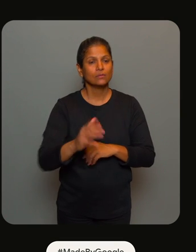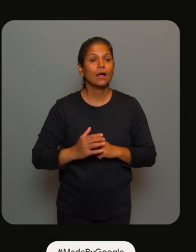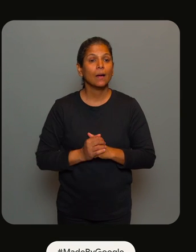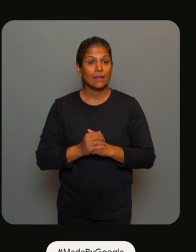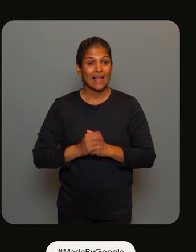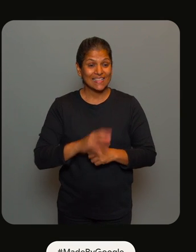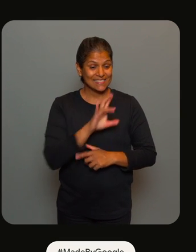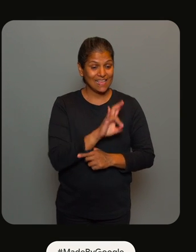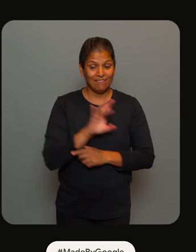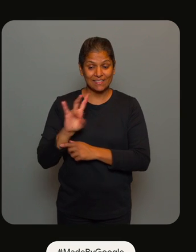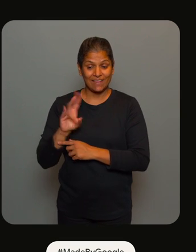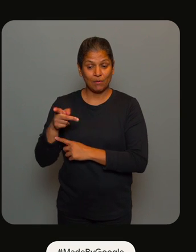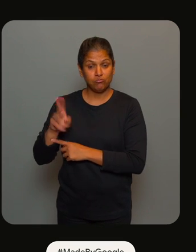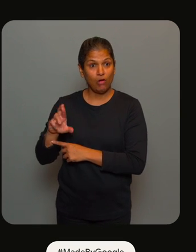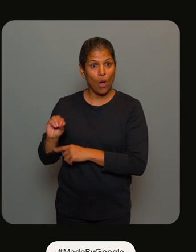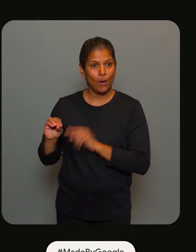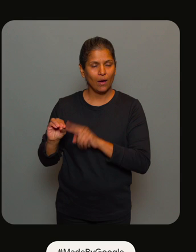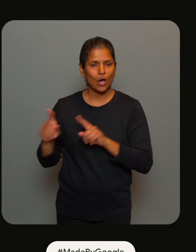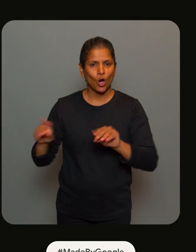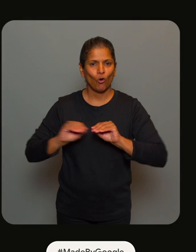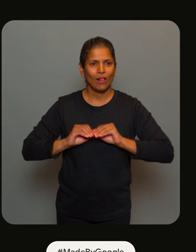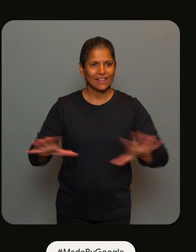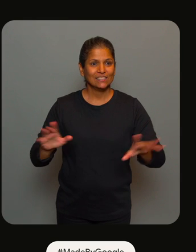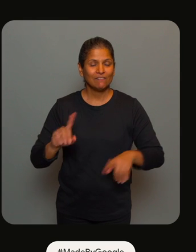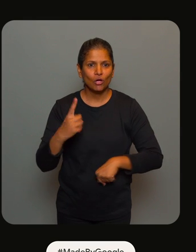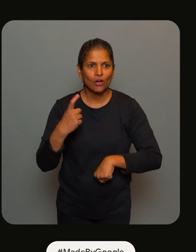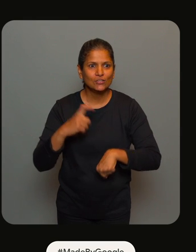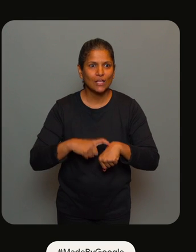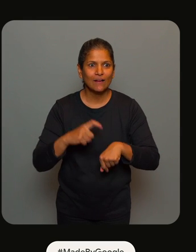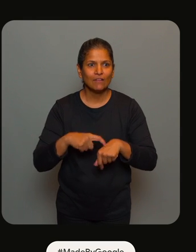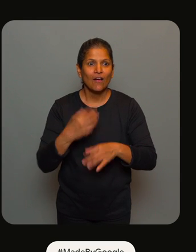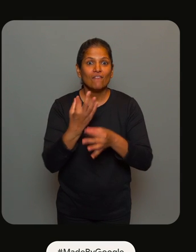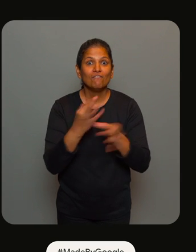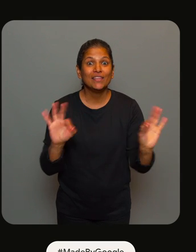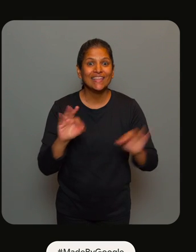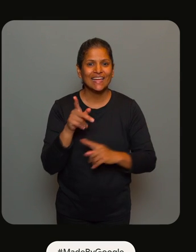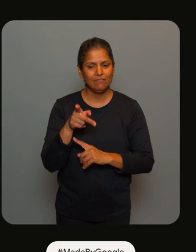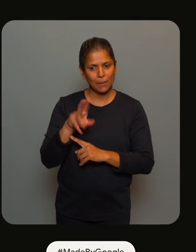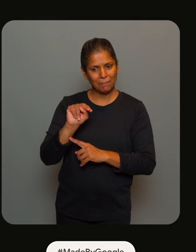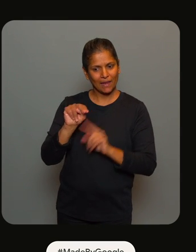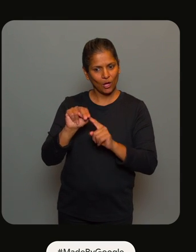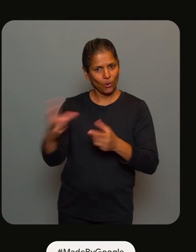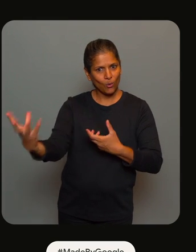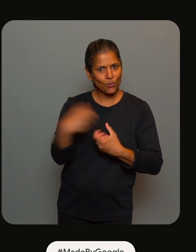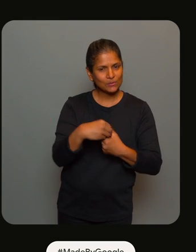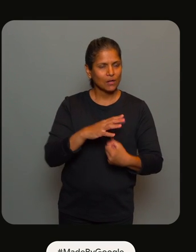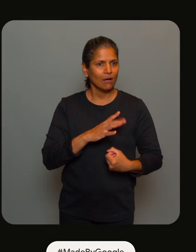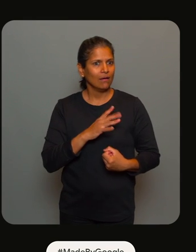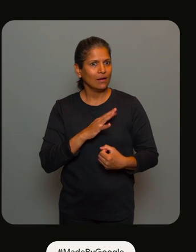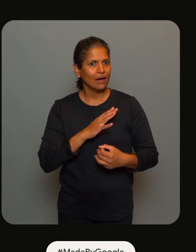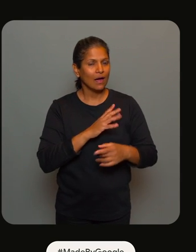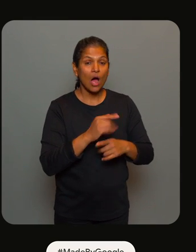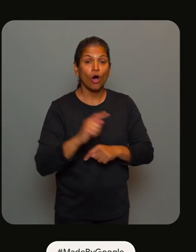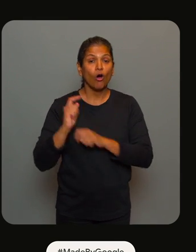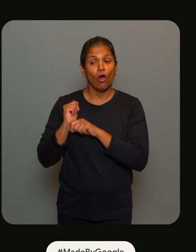phones to come with a VPN, at no extra cost. And unlike traditional VPN services, Google’s verifiably